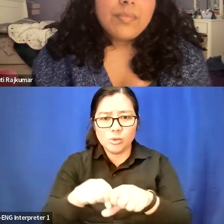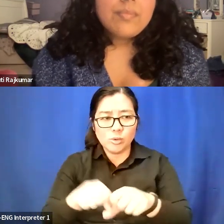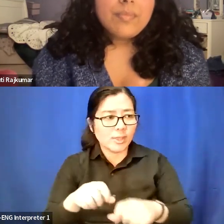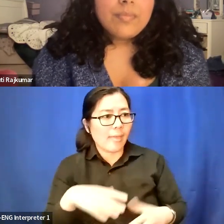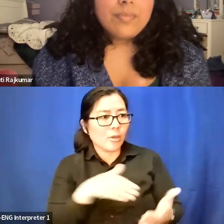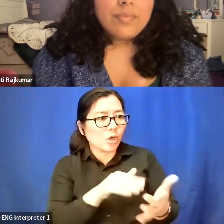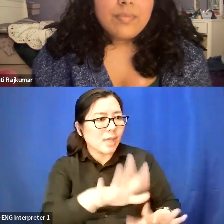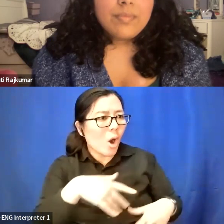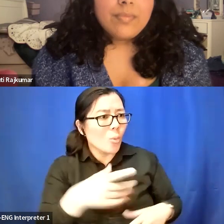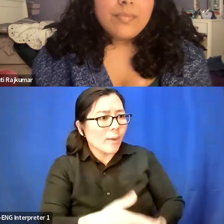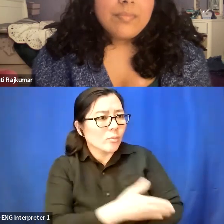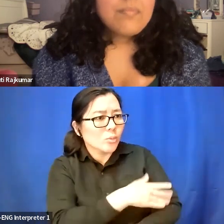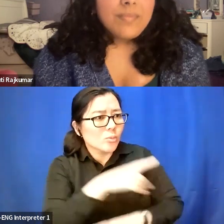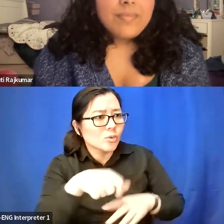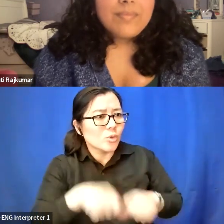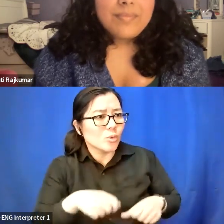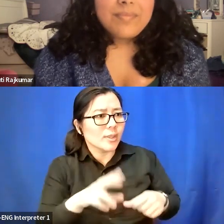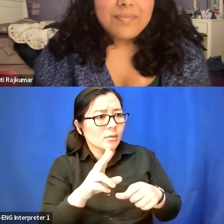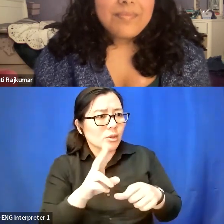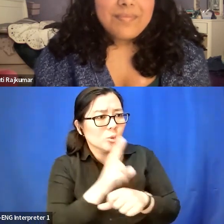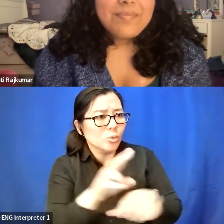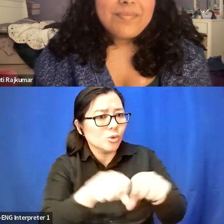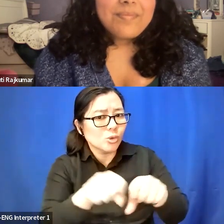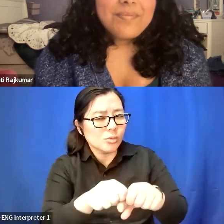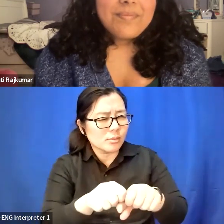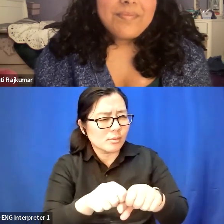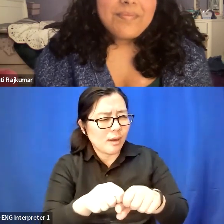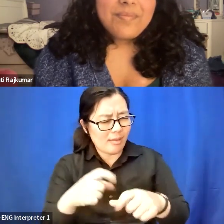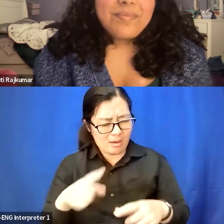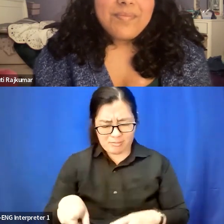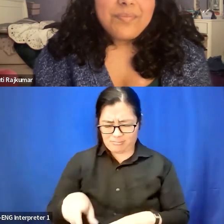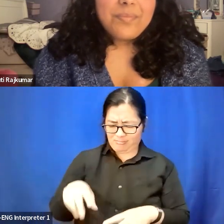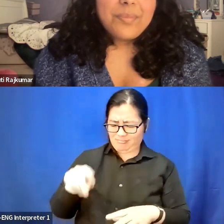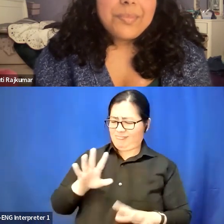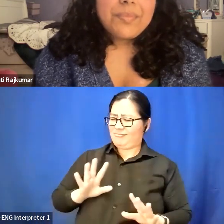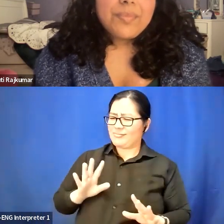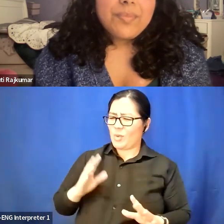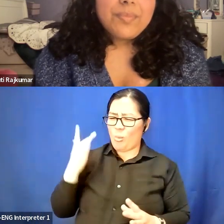And I'm like, wait, why do I need to? Like why actually do I need to? I'm in a power wheelchair.